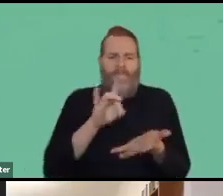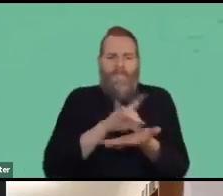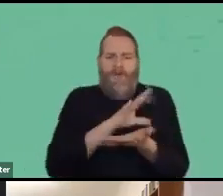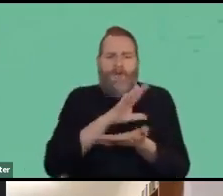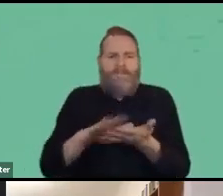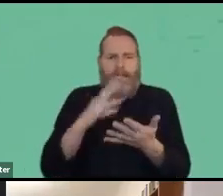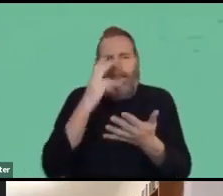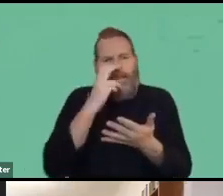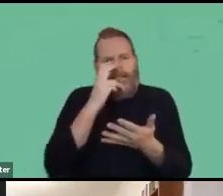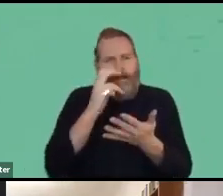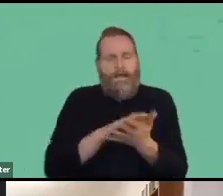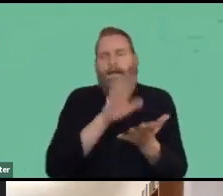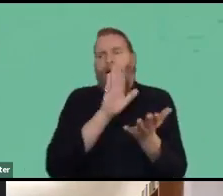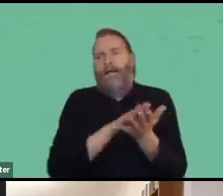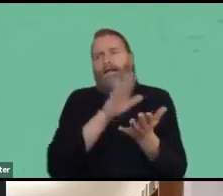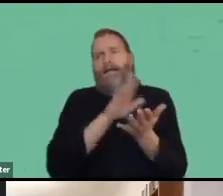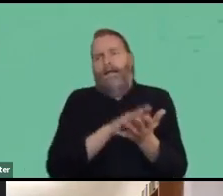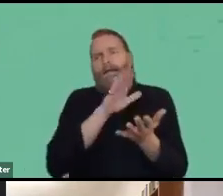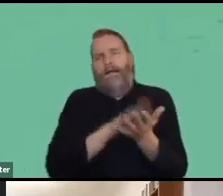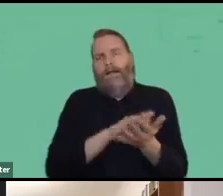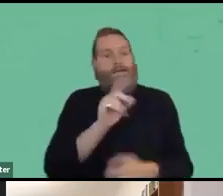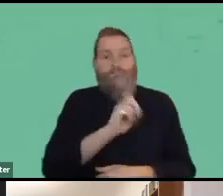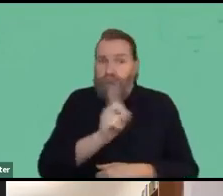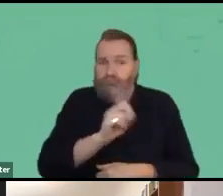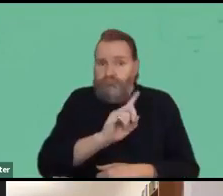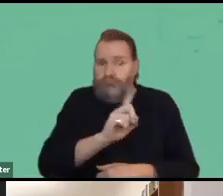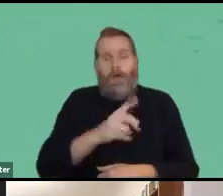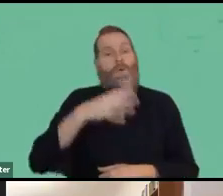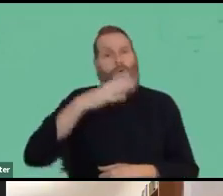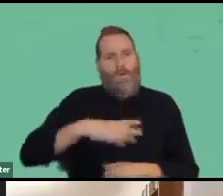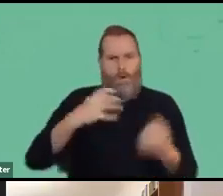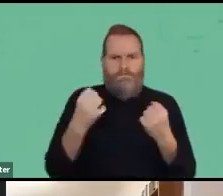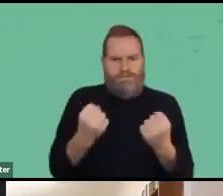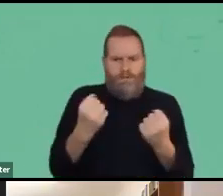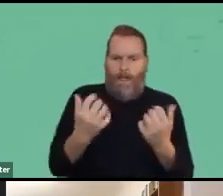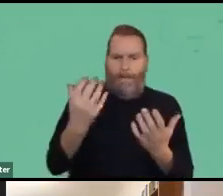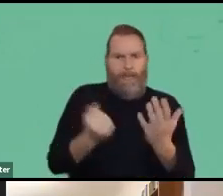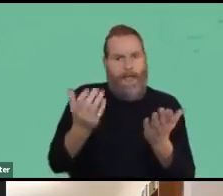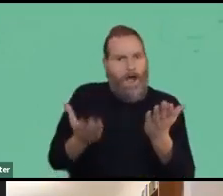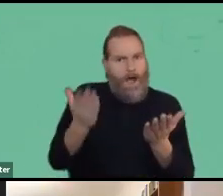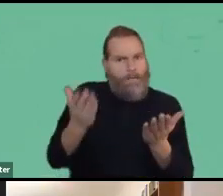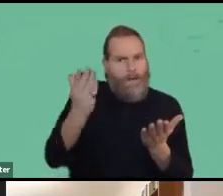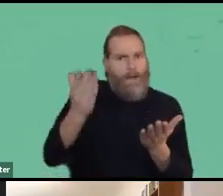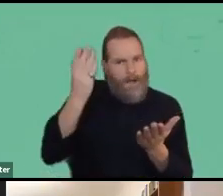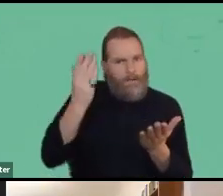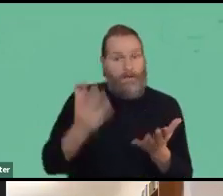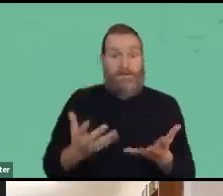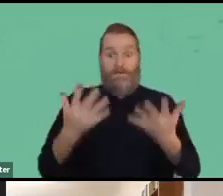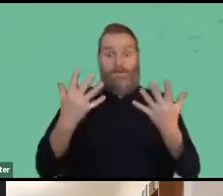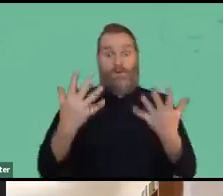and so clearly what we need to discuss now is what happens next so I'll set out how I intend to run